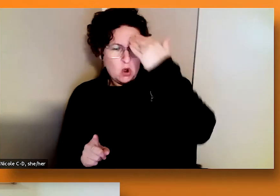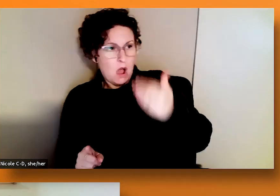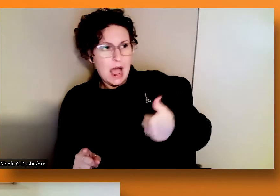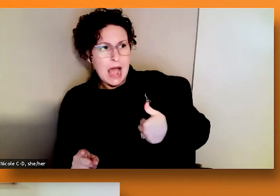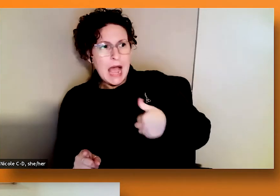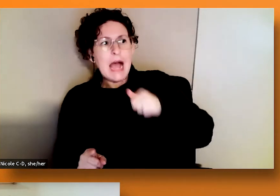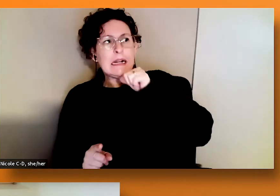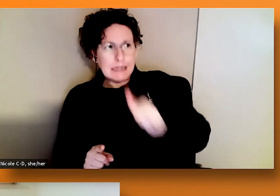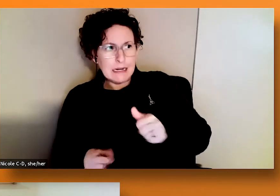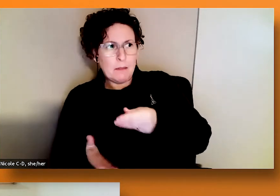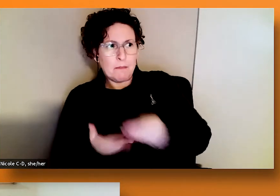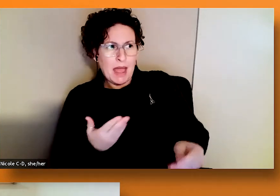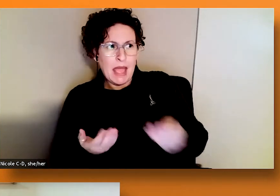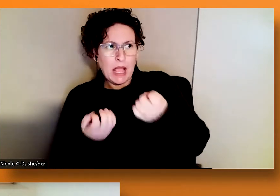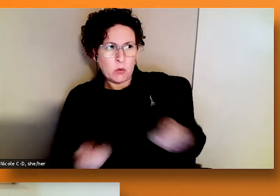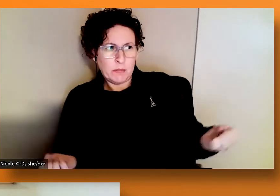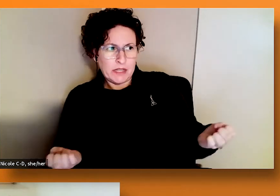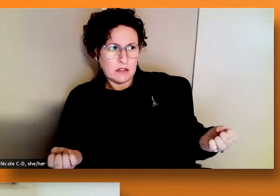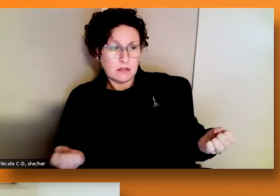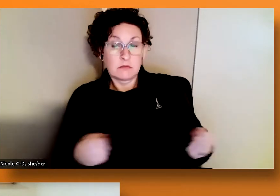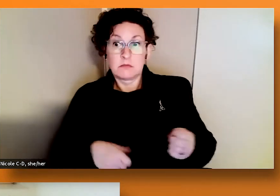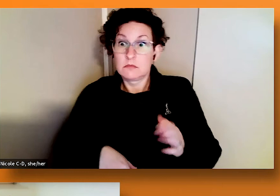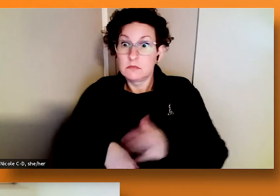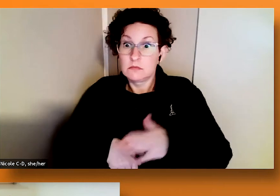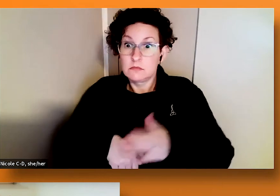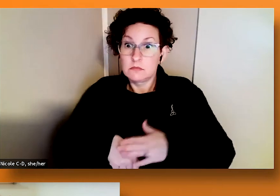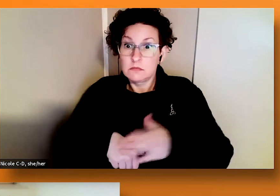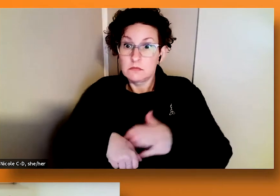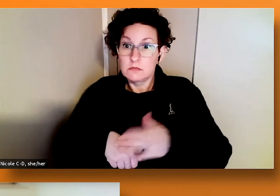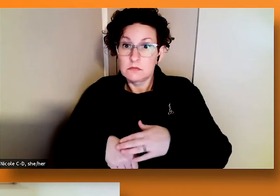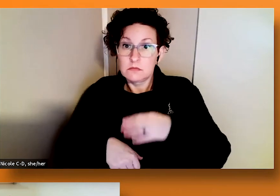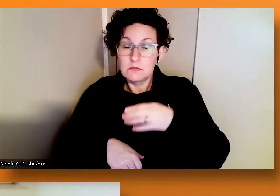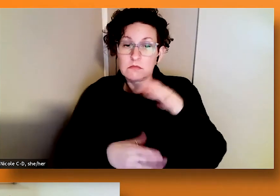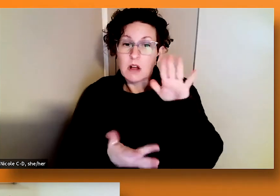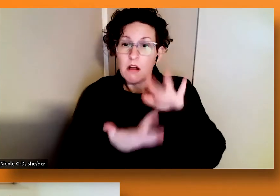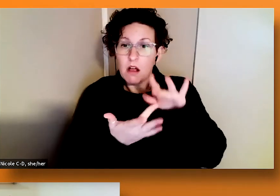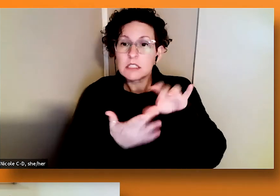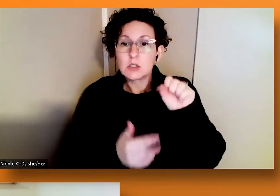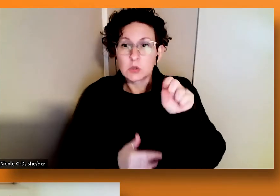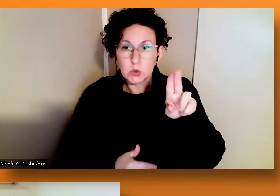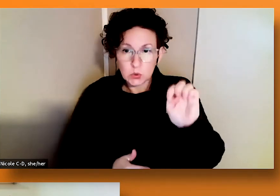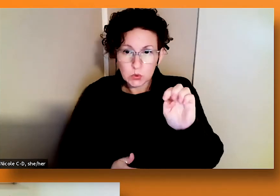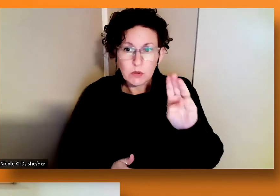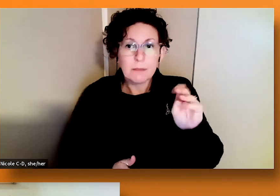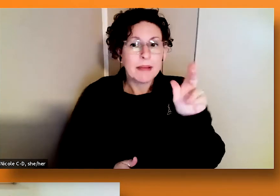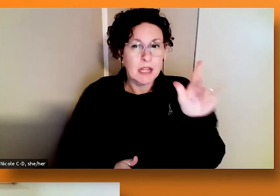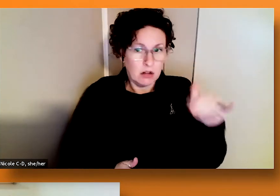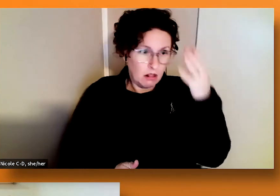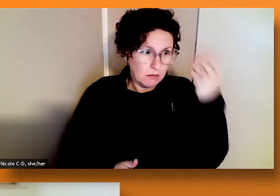but you know you didn't purchase any equipment, that would be something that you would want to point out. So just looking at those things,